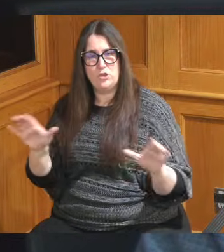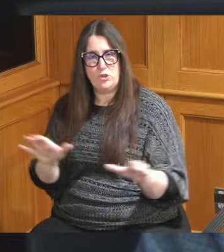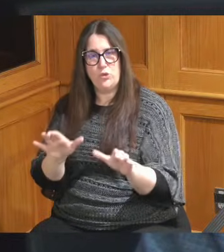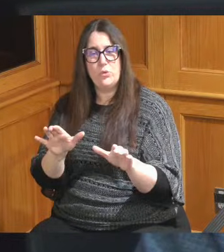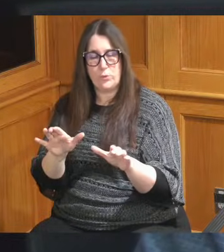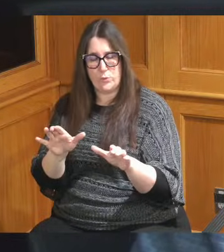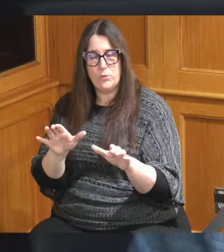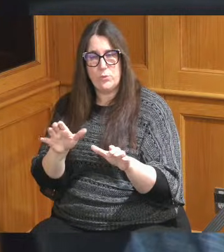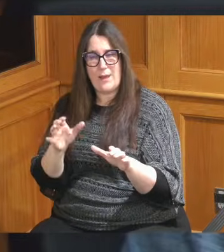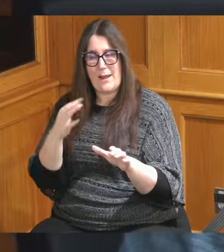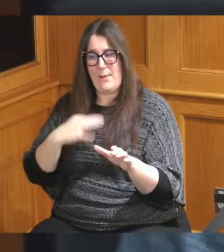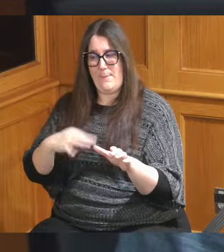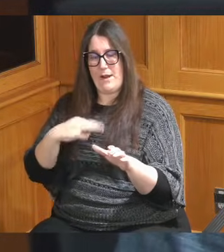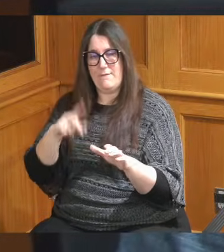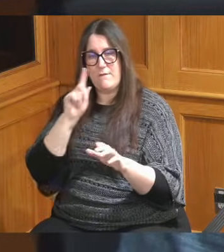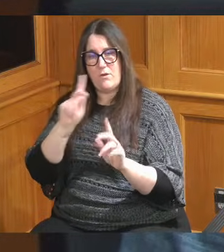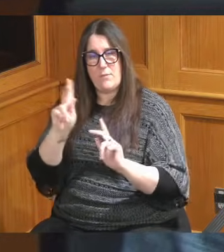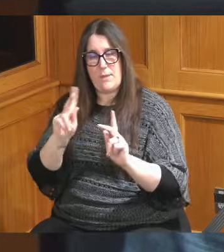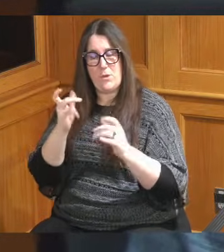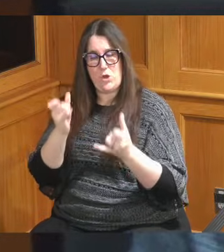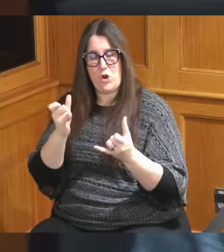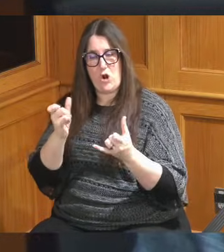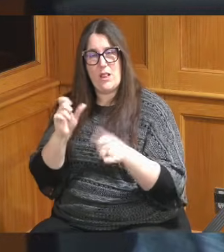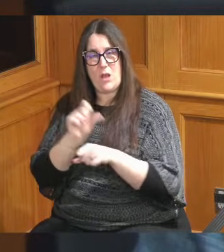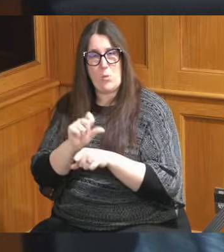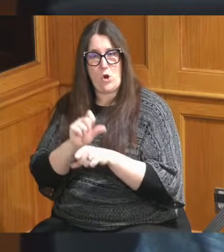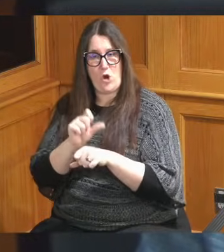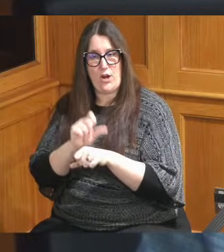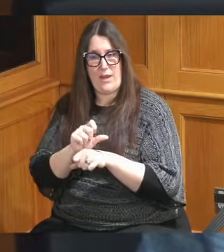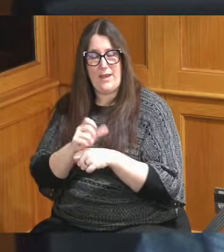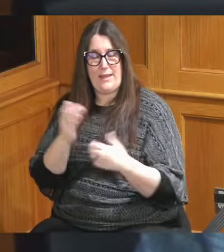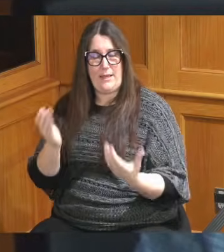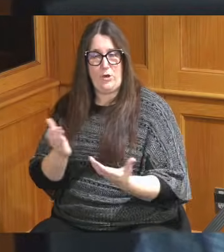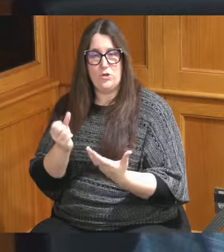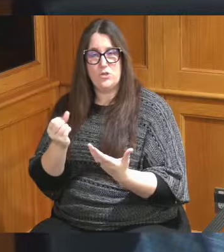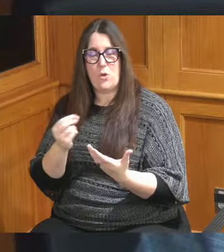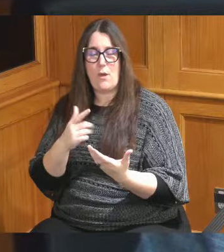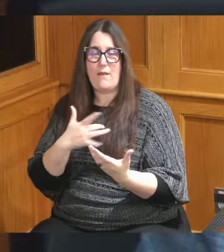work to the benefit of people that are currently working at our facility. So I'm grateful for that.